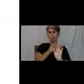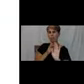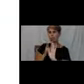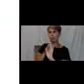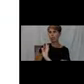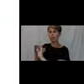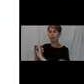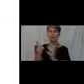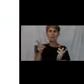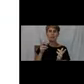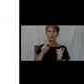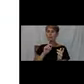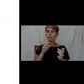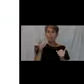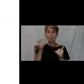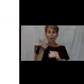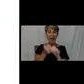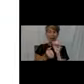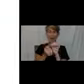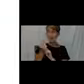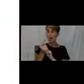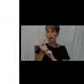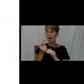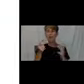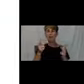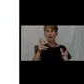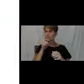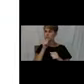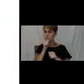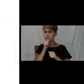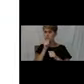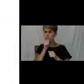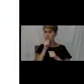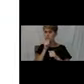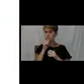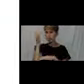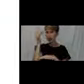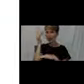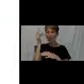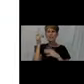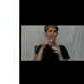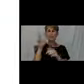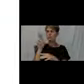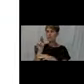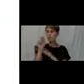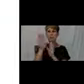And so everybody's line's gonna be muted just to reduce any of that background noise.